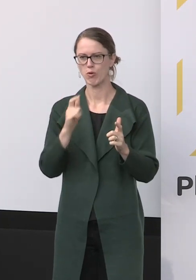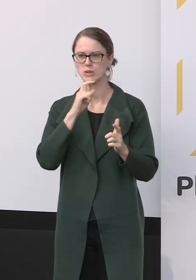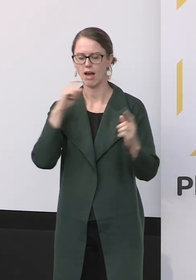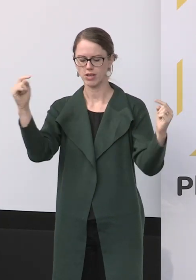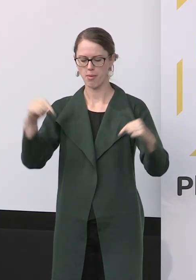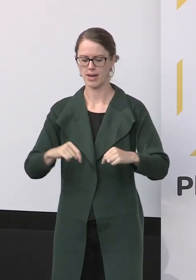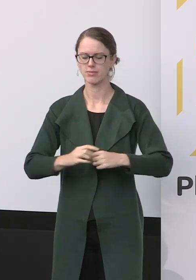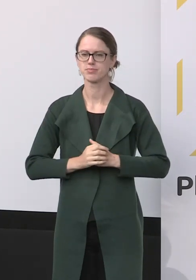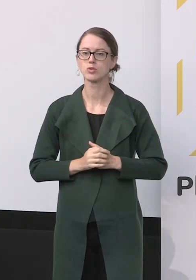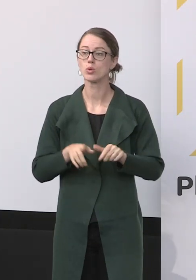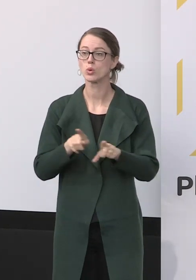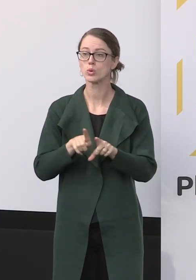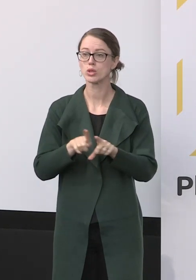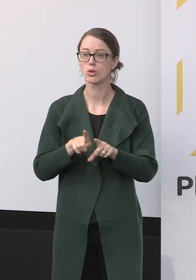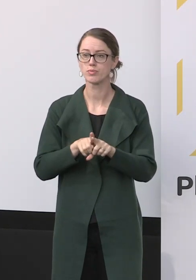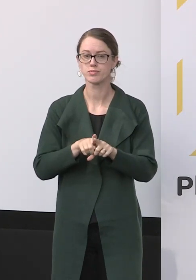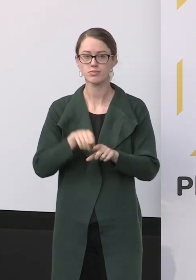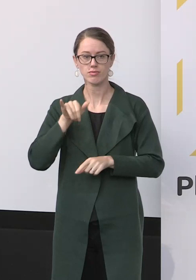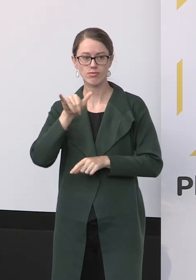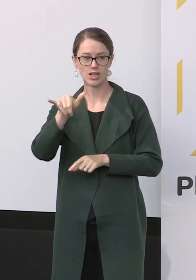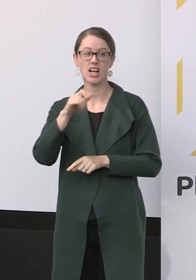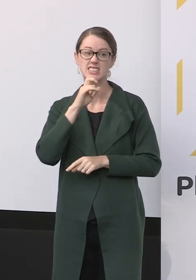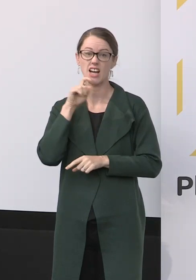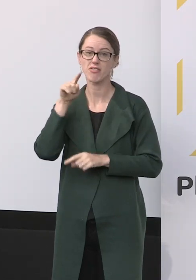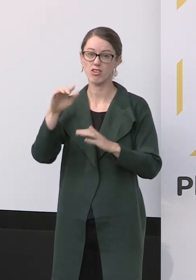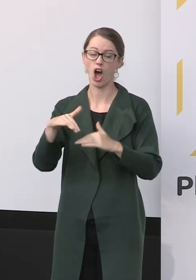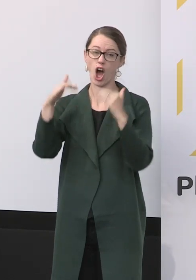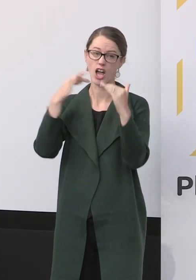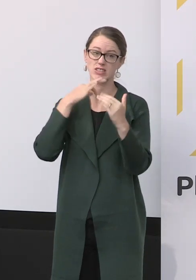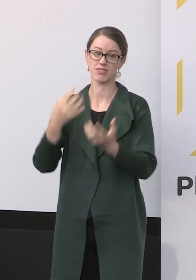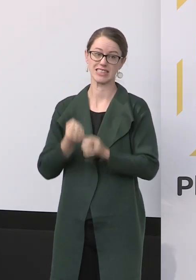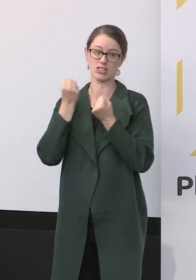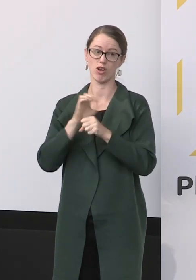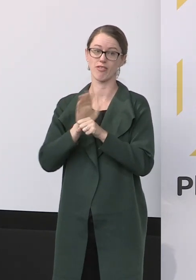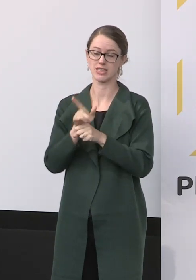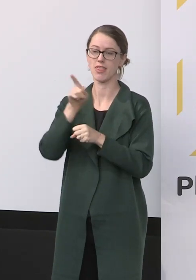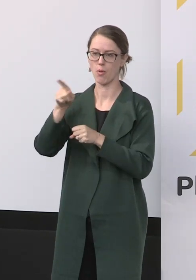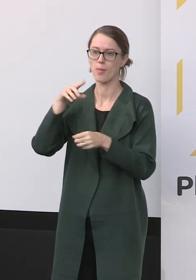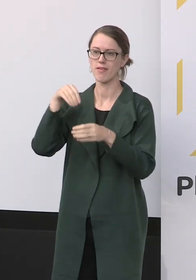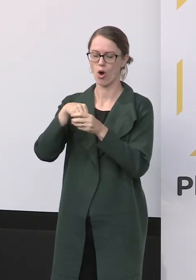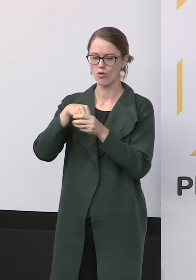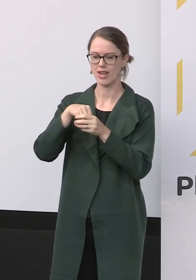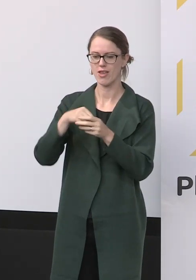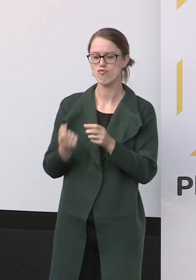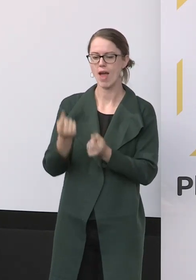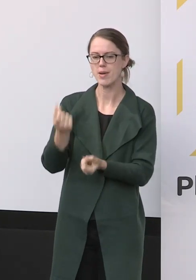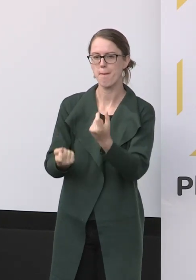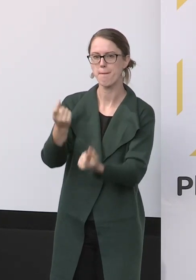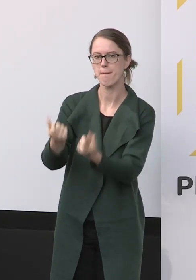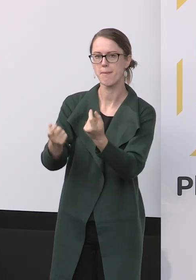has two flights to Asian destinations and one to Los Angeles. We're making sure the risk there is really low. Also, because we know airline